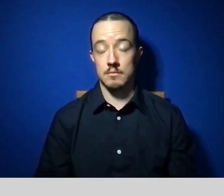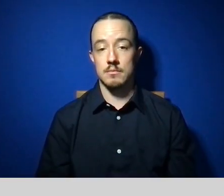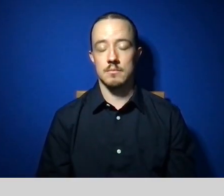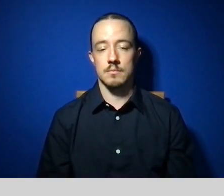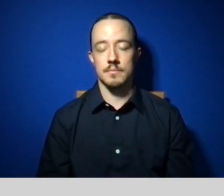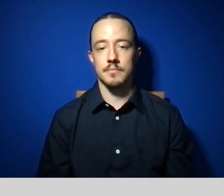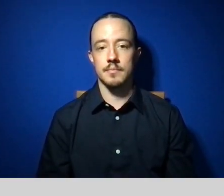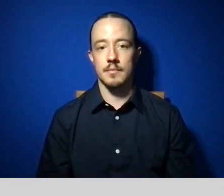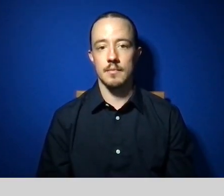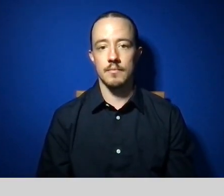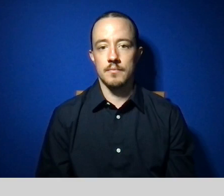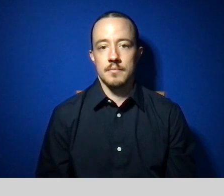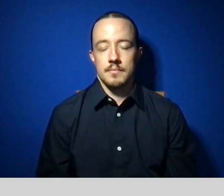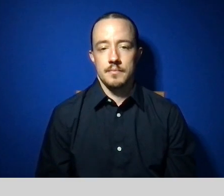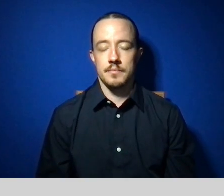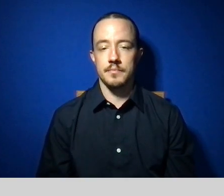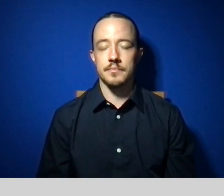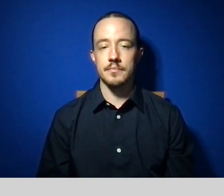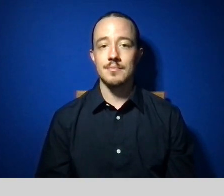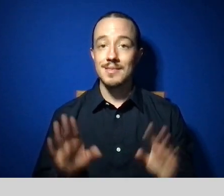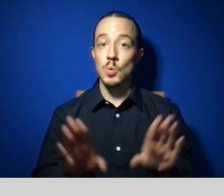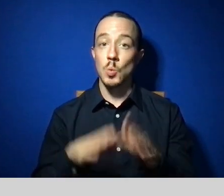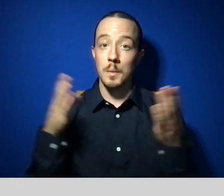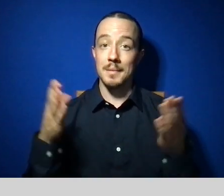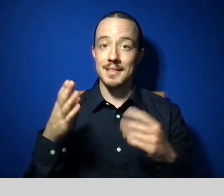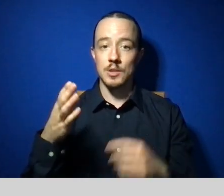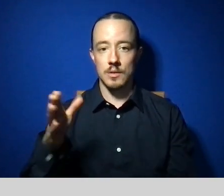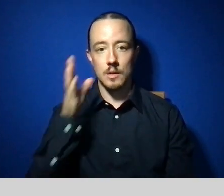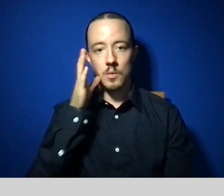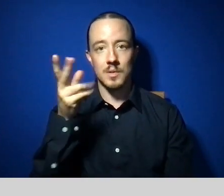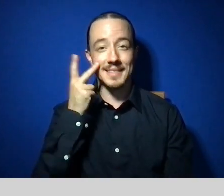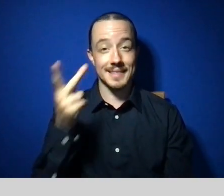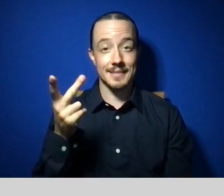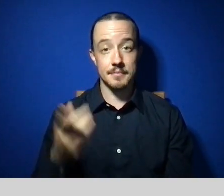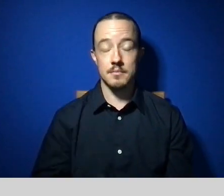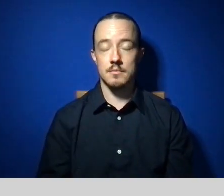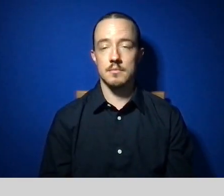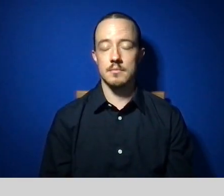let's pop that open and we'll do pip install,